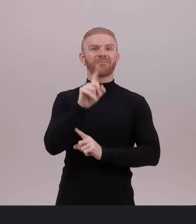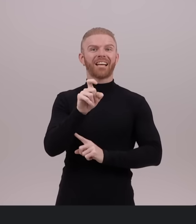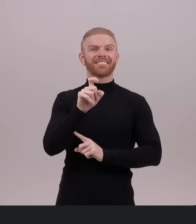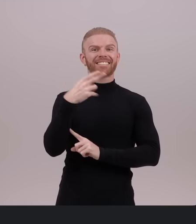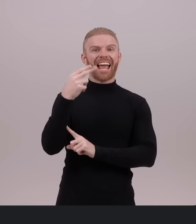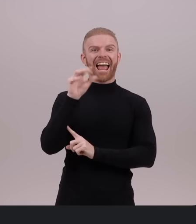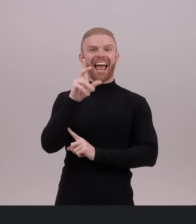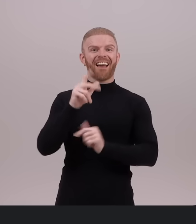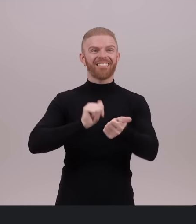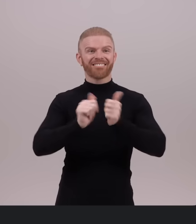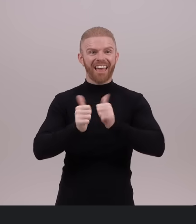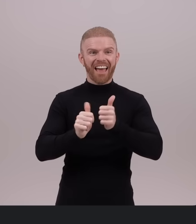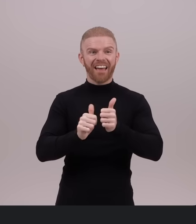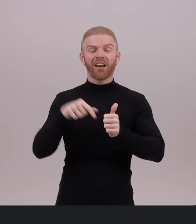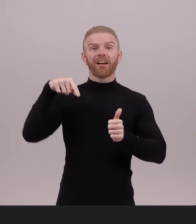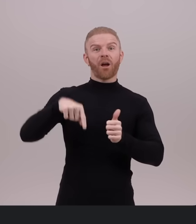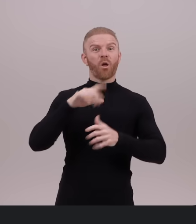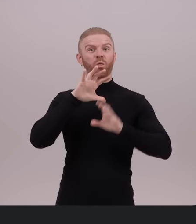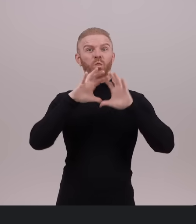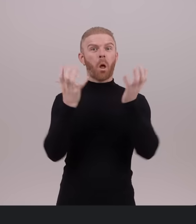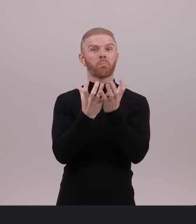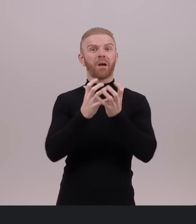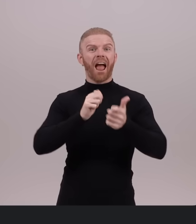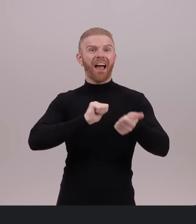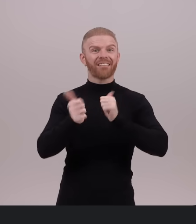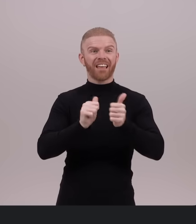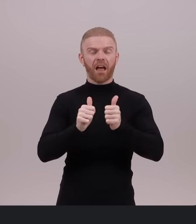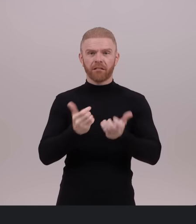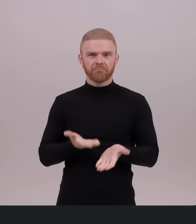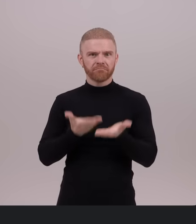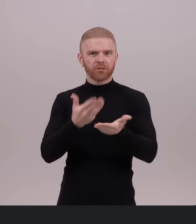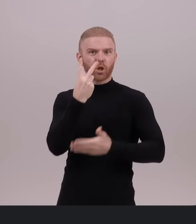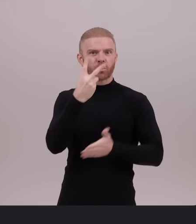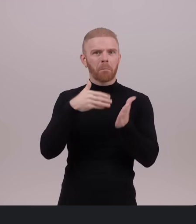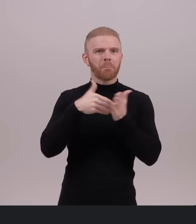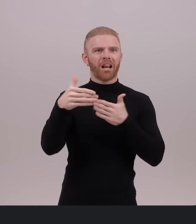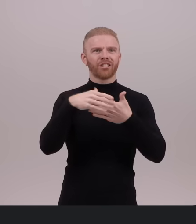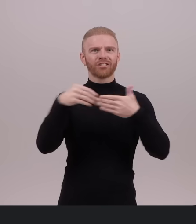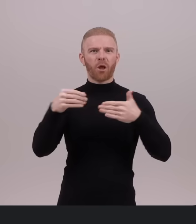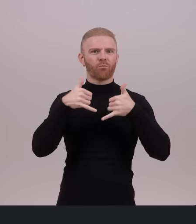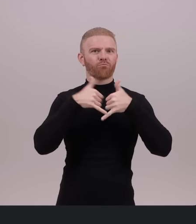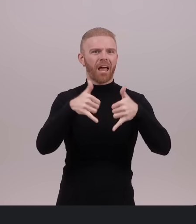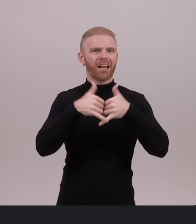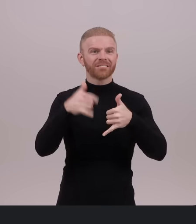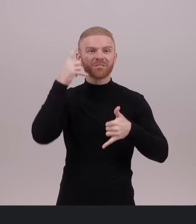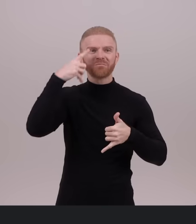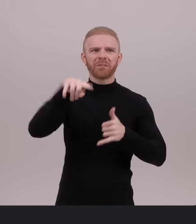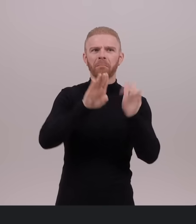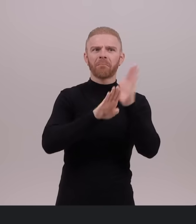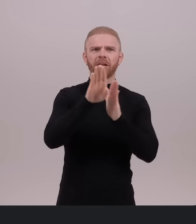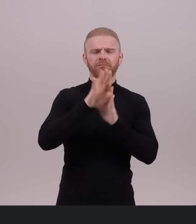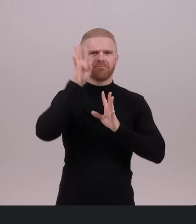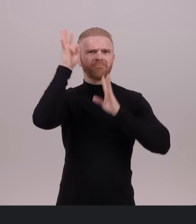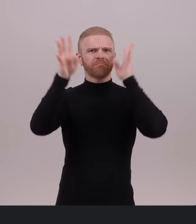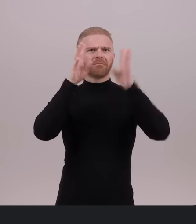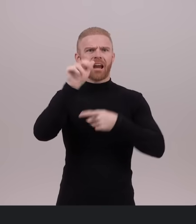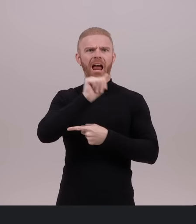This global hackathon offers $2 million in prizes for builders creating apps that solve